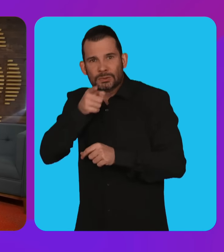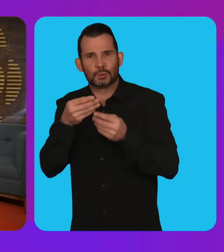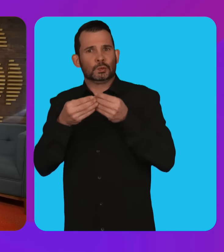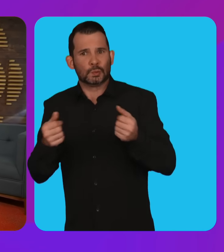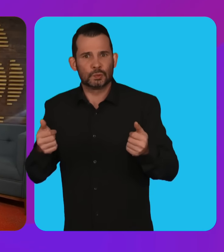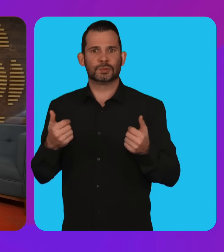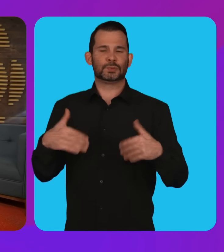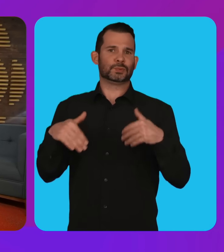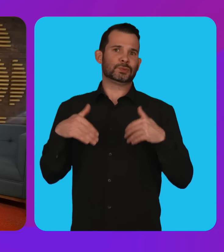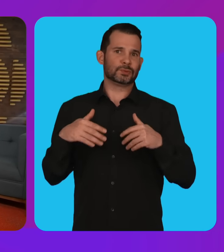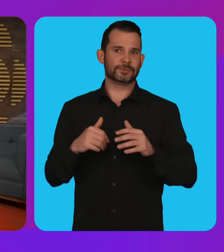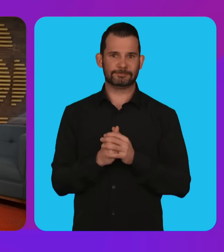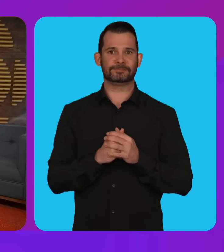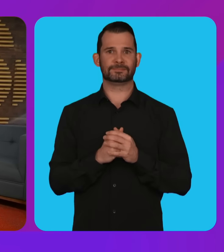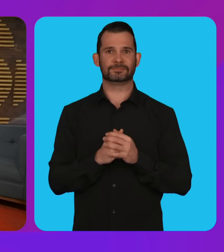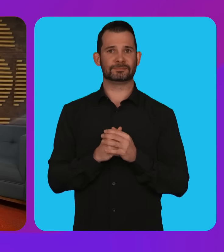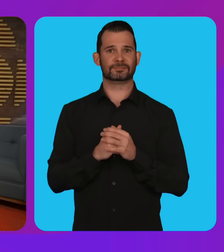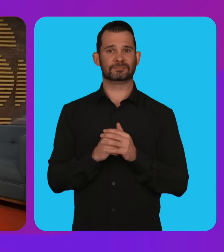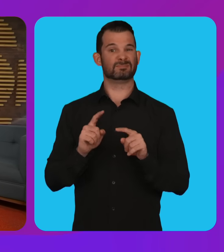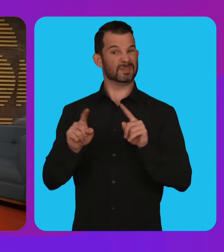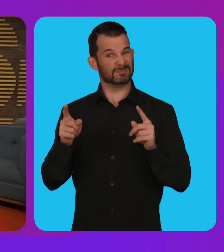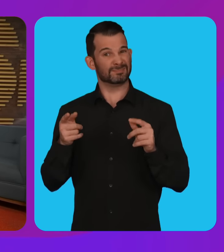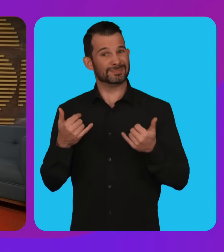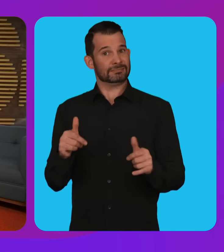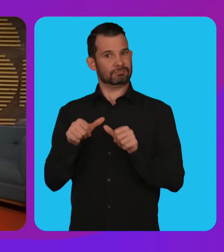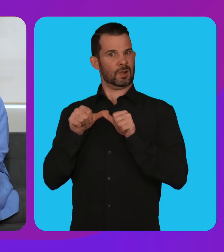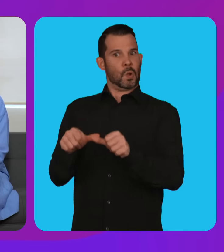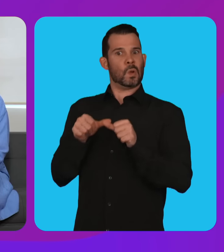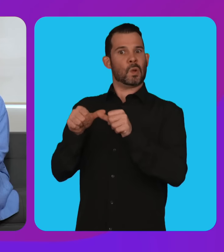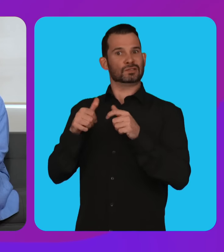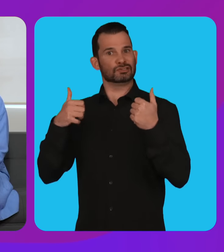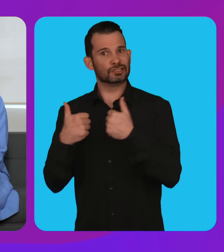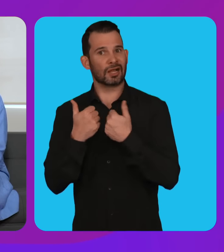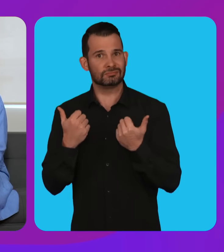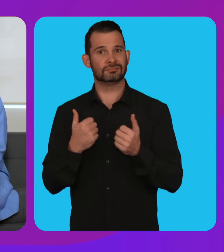and find real solutions.